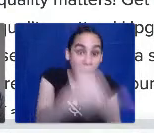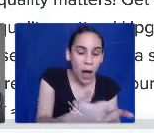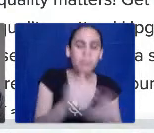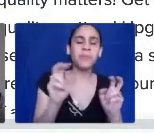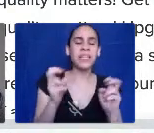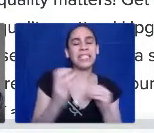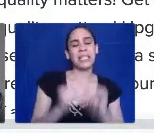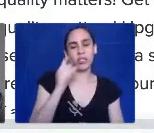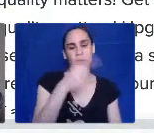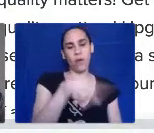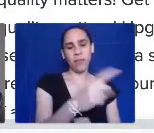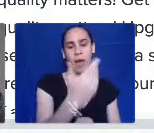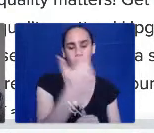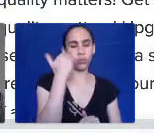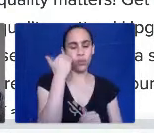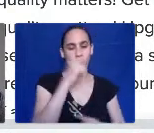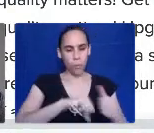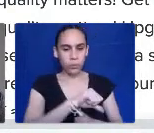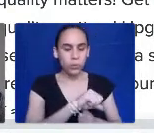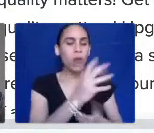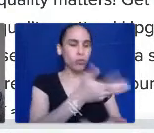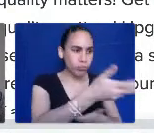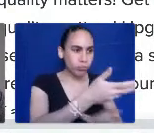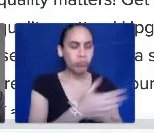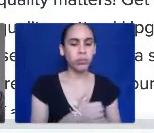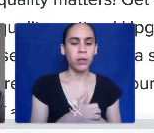interviewing um there's a lot of tools out there you can practice with a coach you can videotape